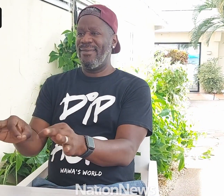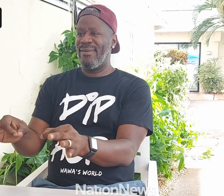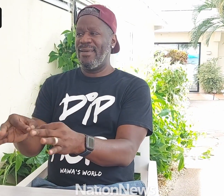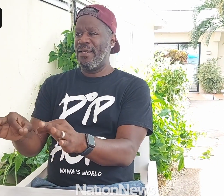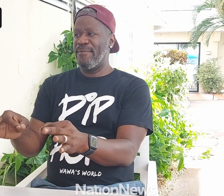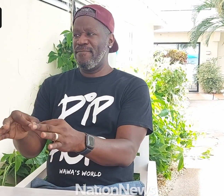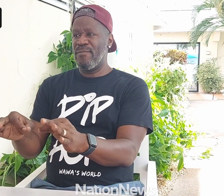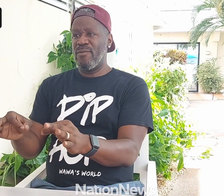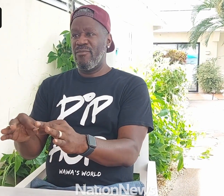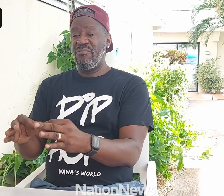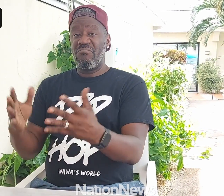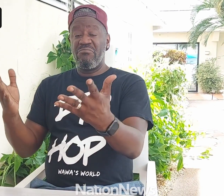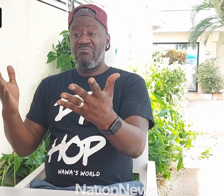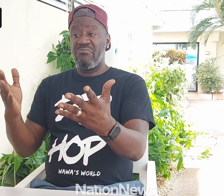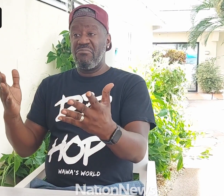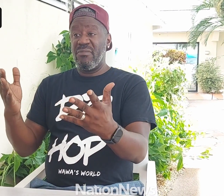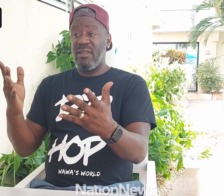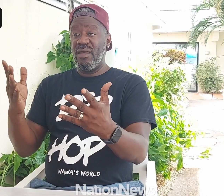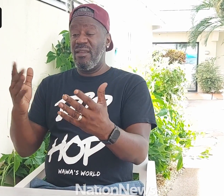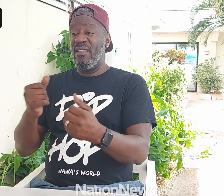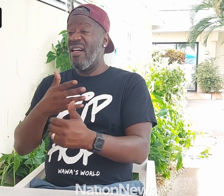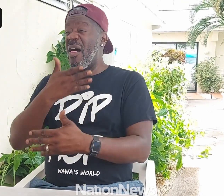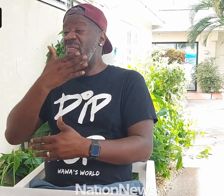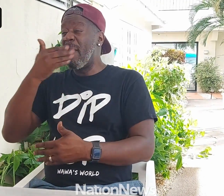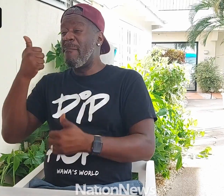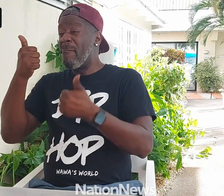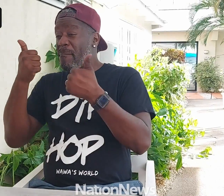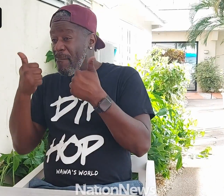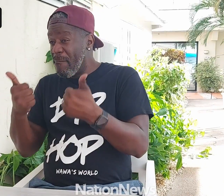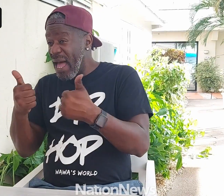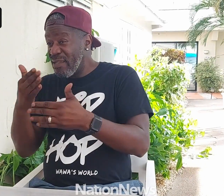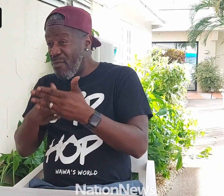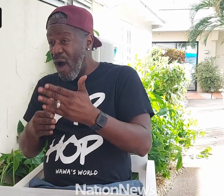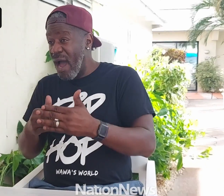offering close captioning for everything that's like on TV or videos I mean simple